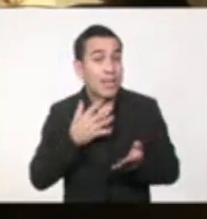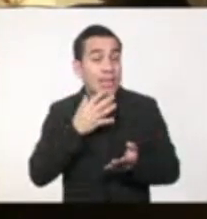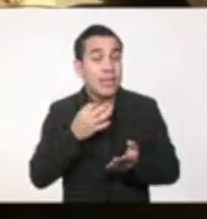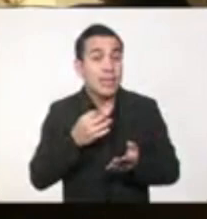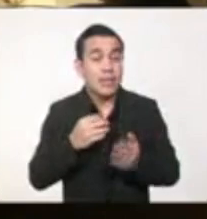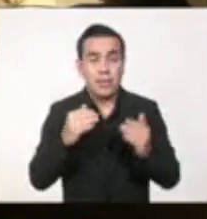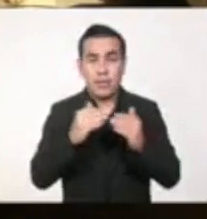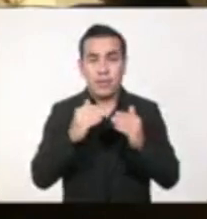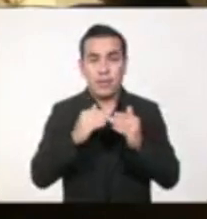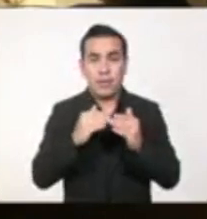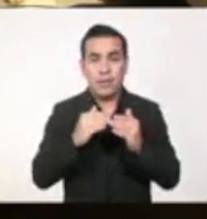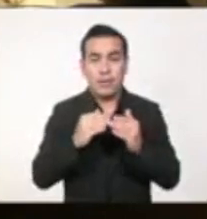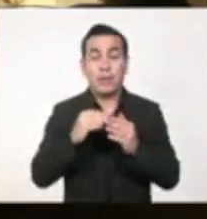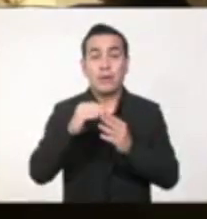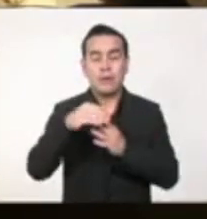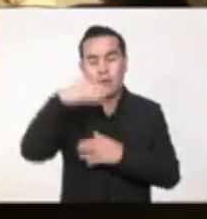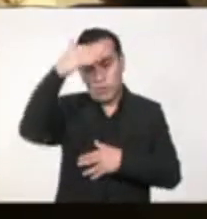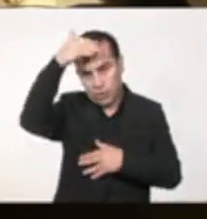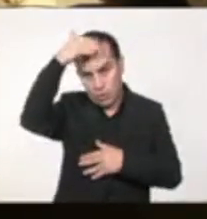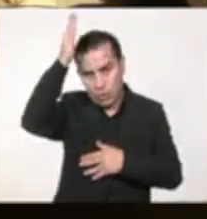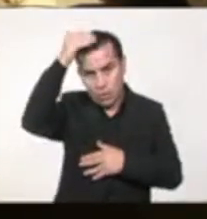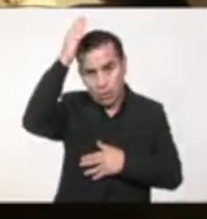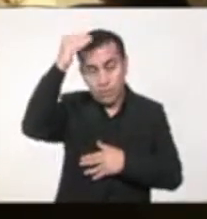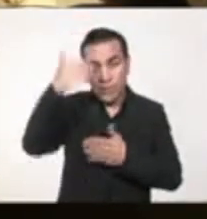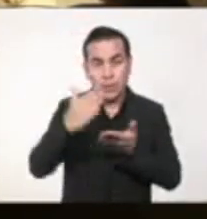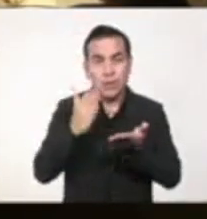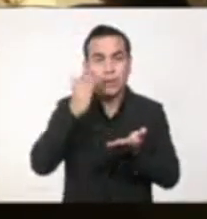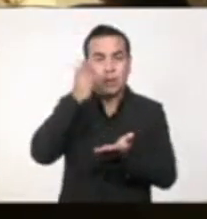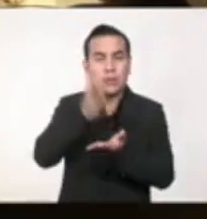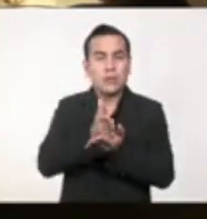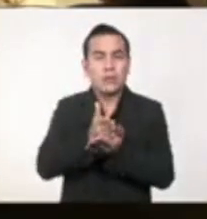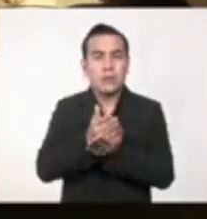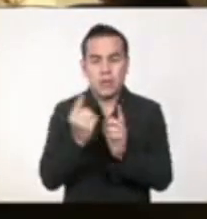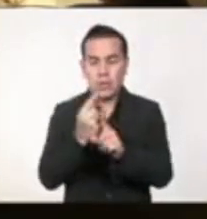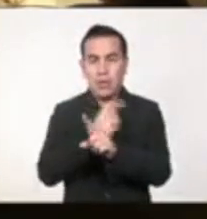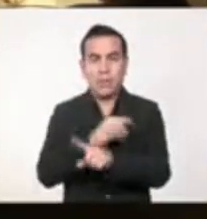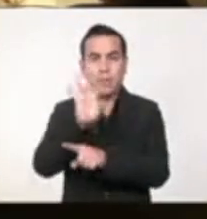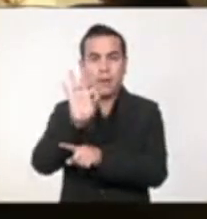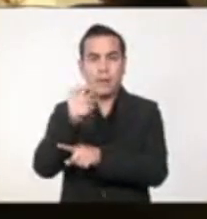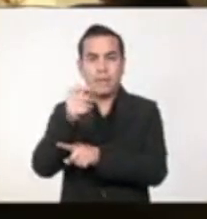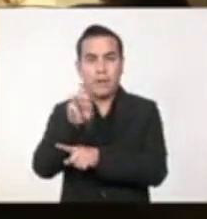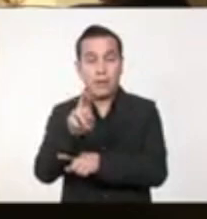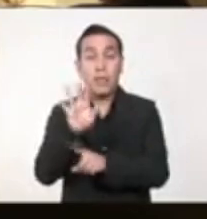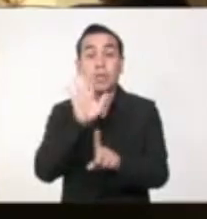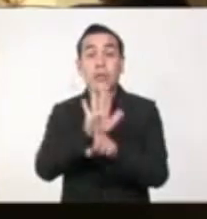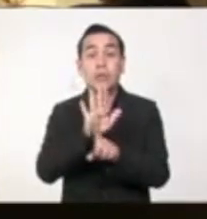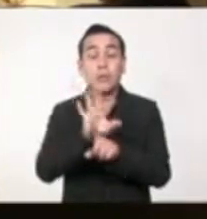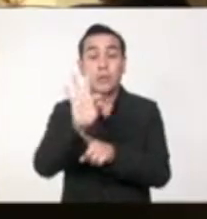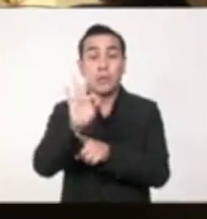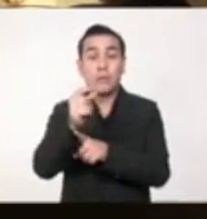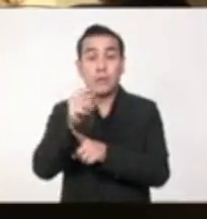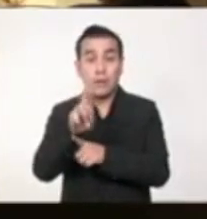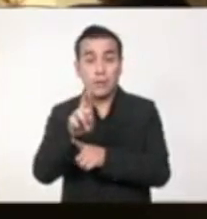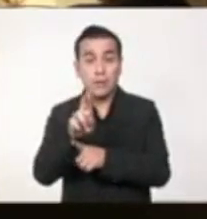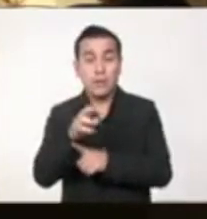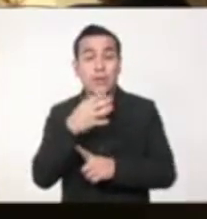sorry huh yes Trump Trump arrived today he did not leave the Obama prosecutor, got to put his. After a while he did not like it, he took it off and put